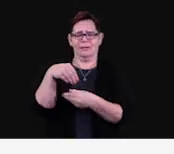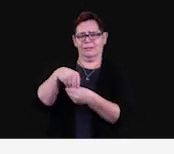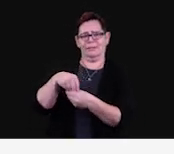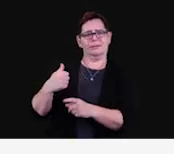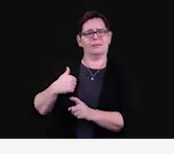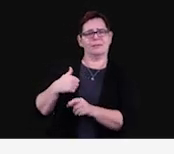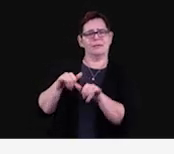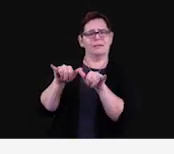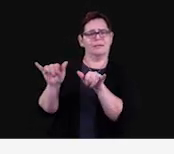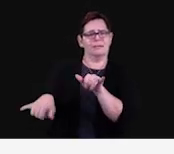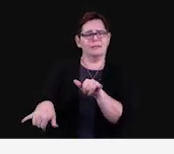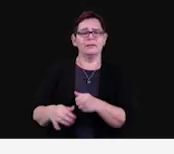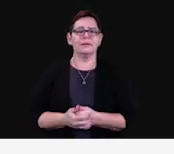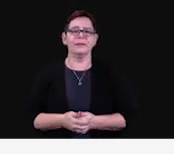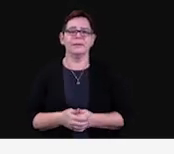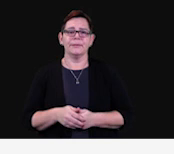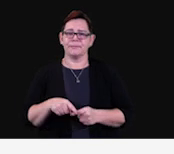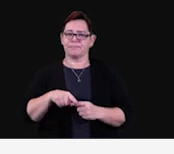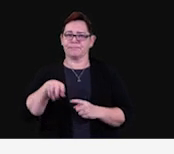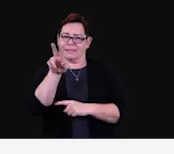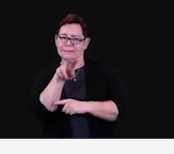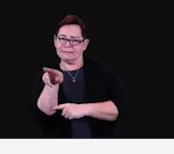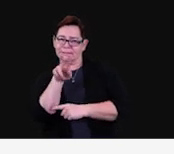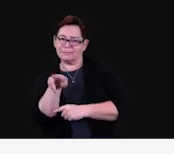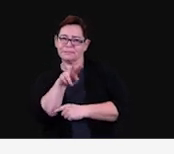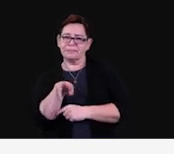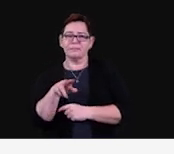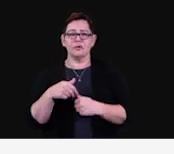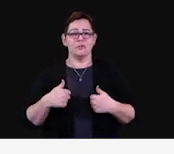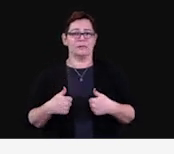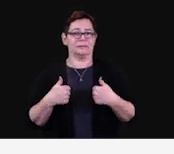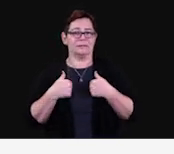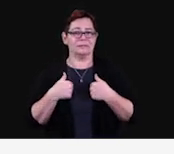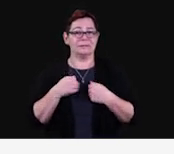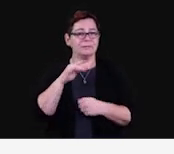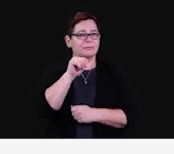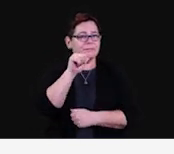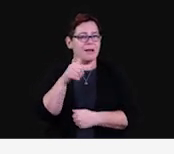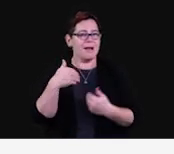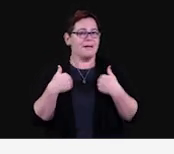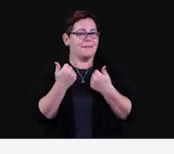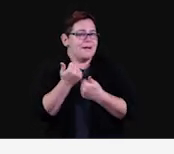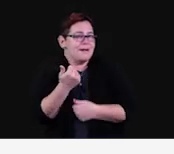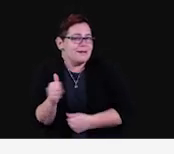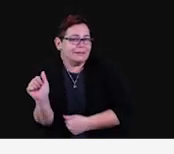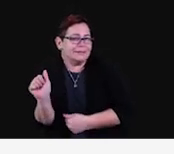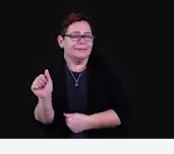you stay in Canada for 183 days or more in one calendar year, and